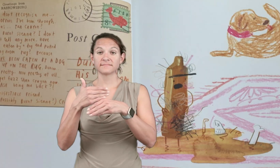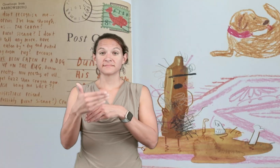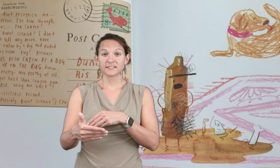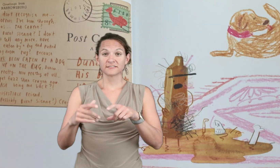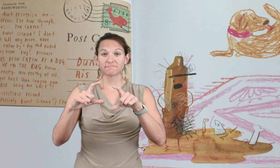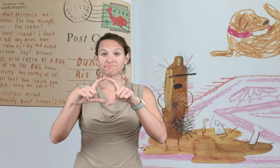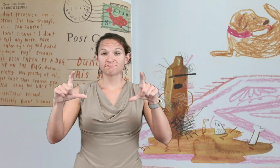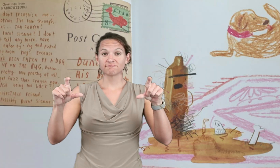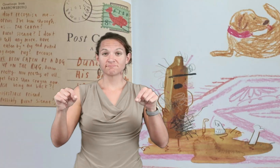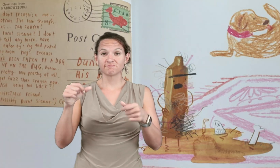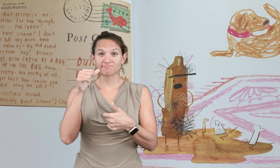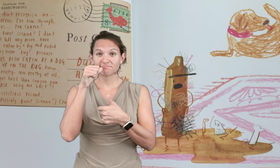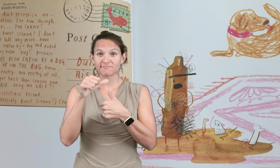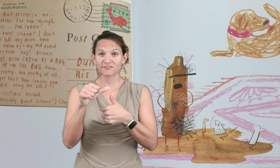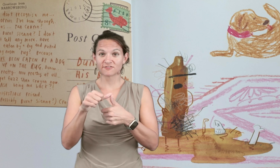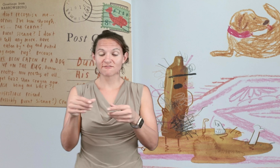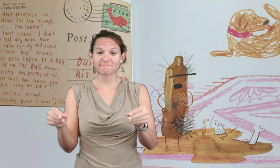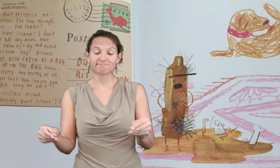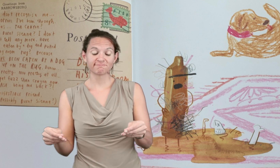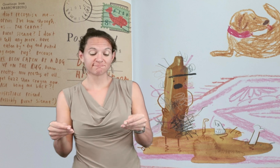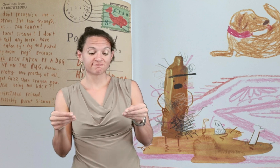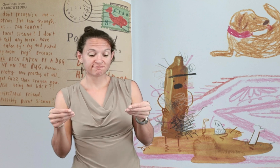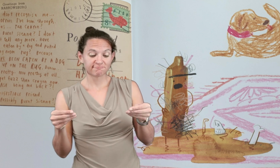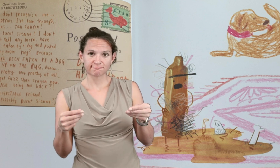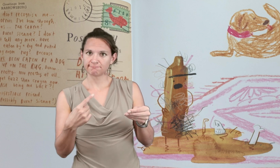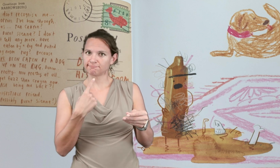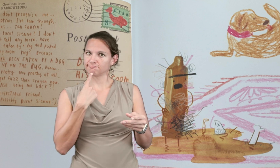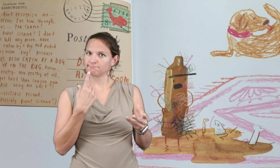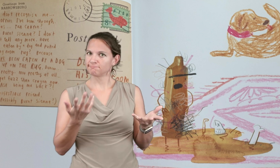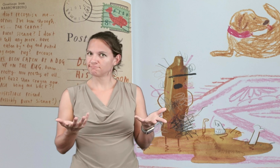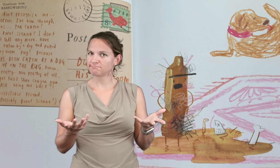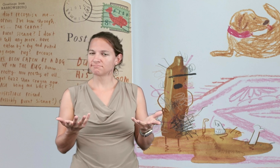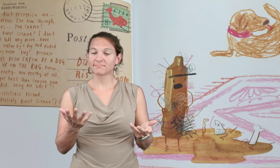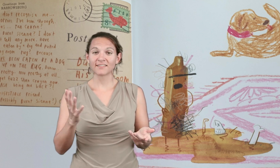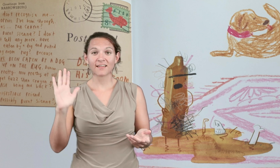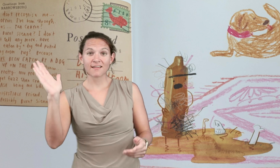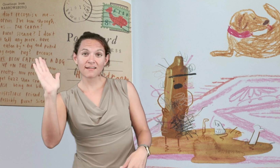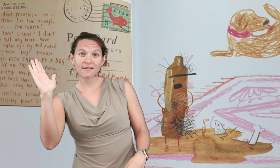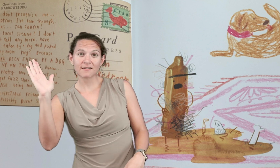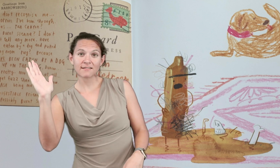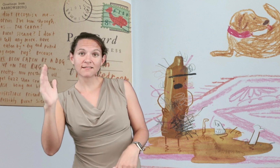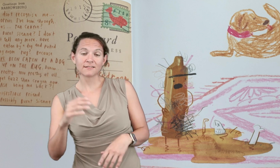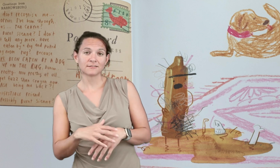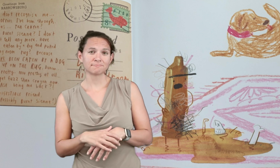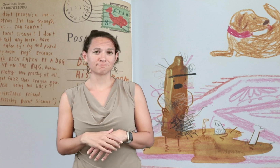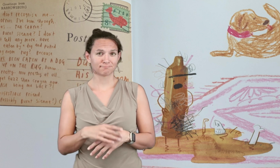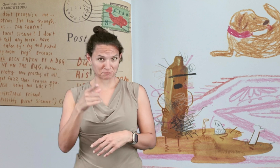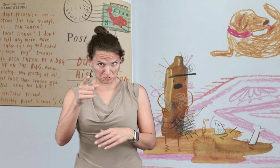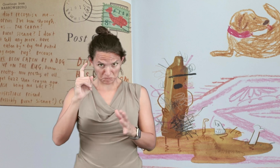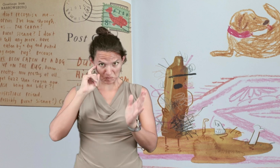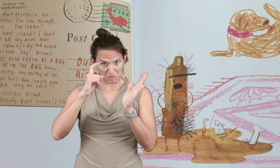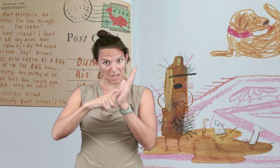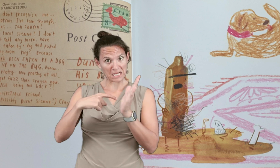The next postcard said, “Hey, do you recognize me?